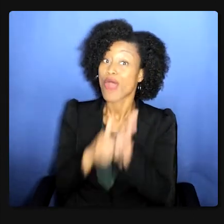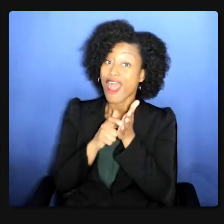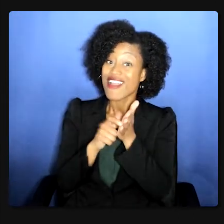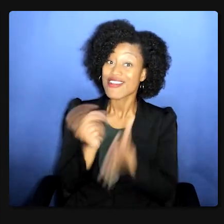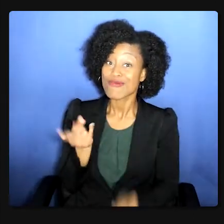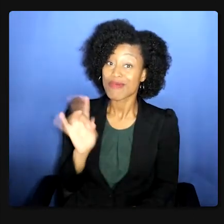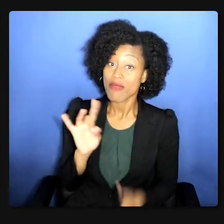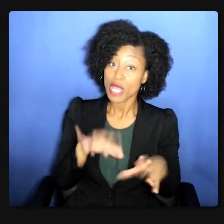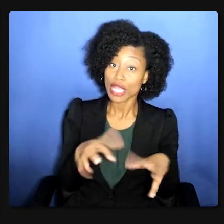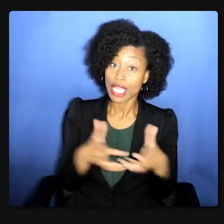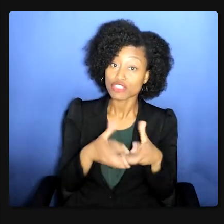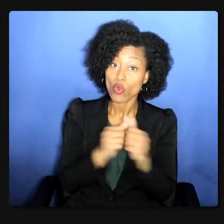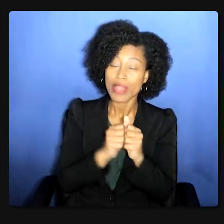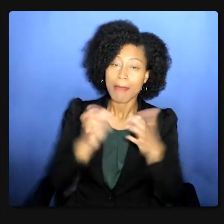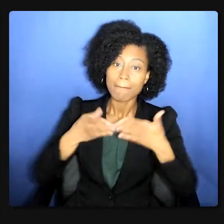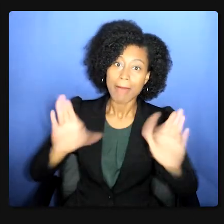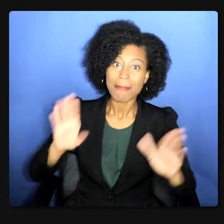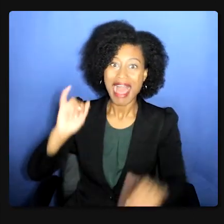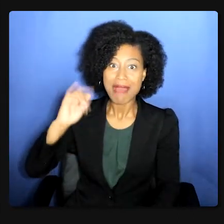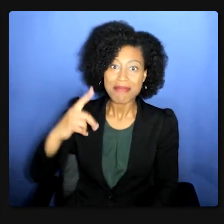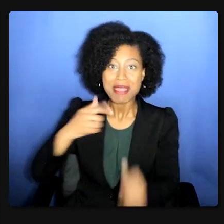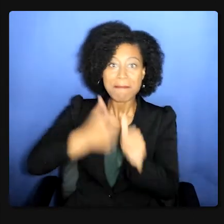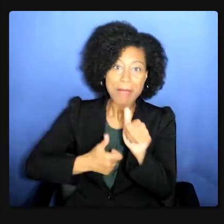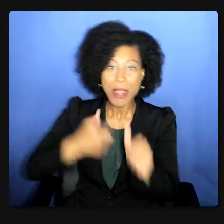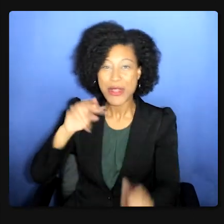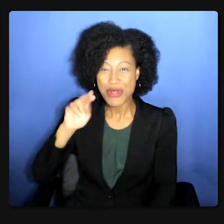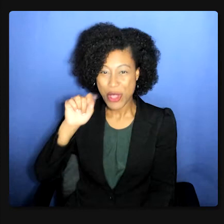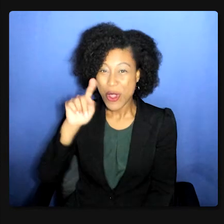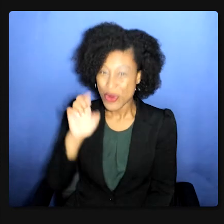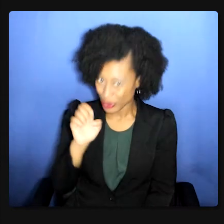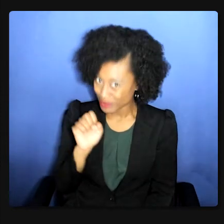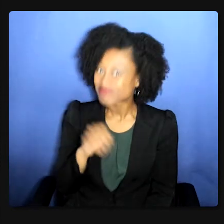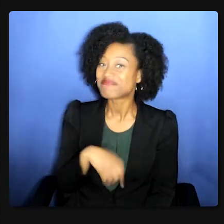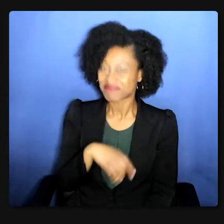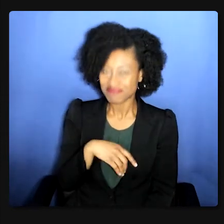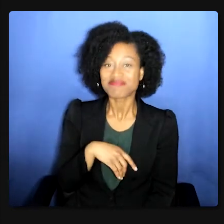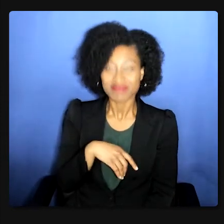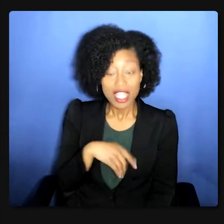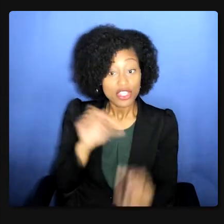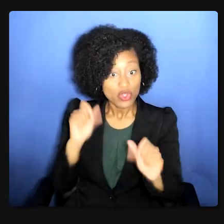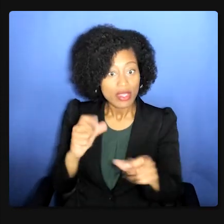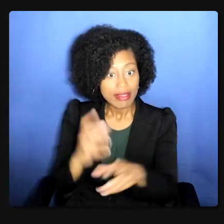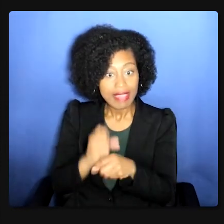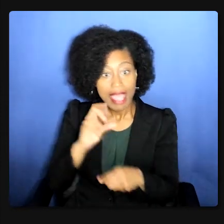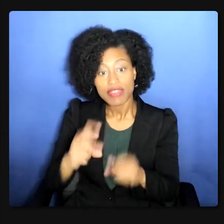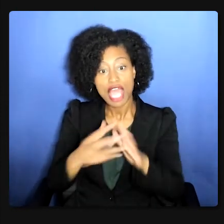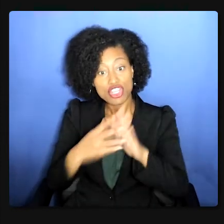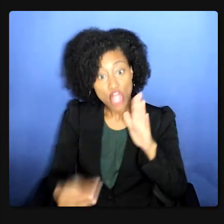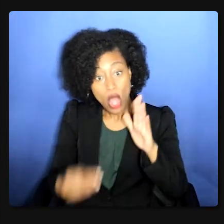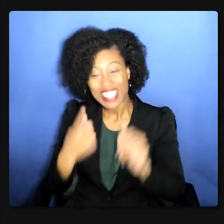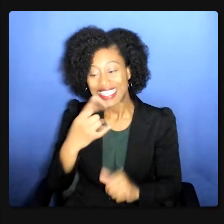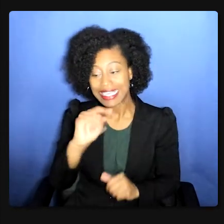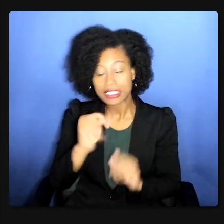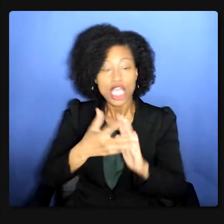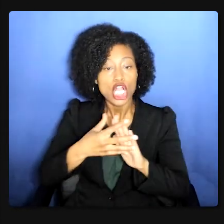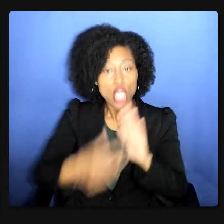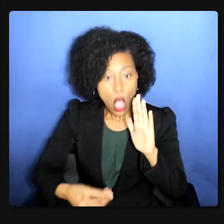is you need a Kubernetes cluster with a public IP per node. You can Git clone our Thundernetes repo.